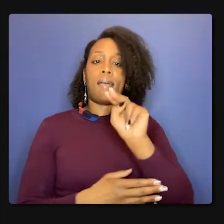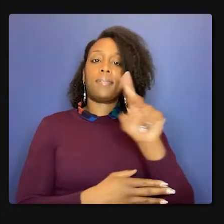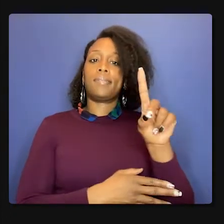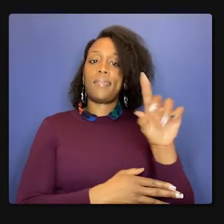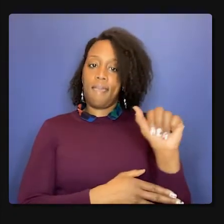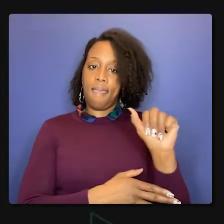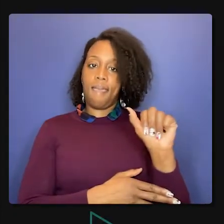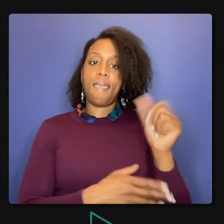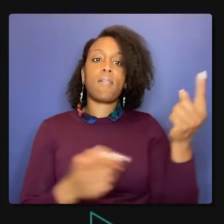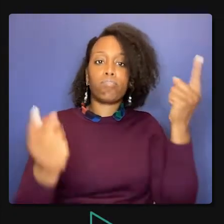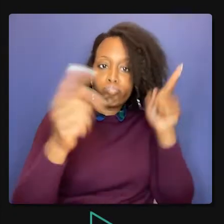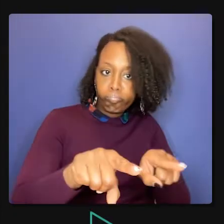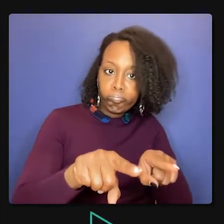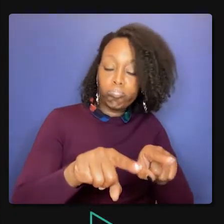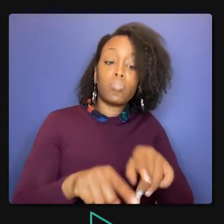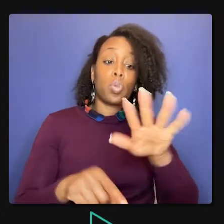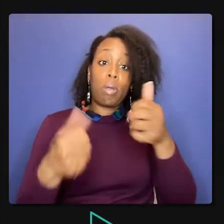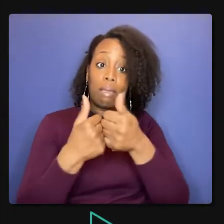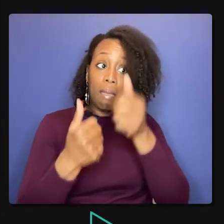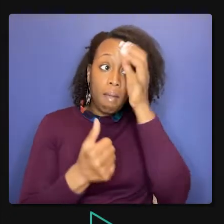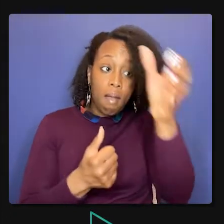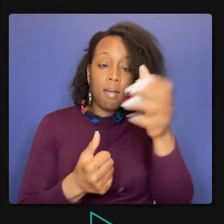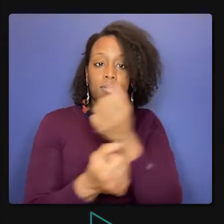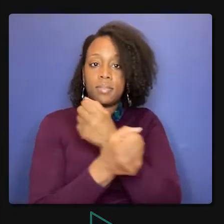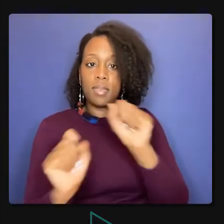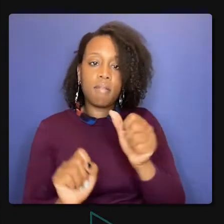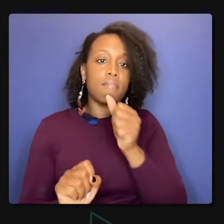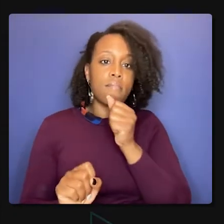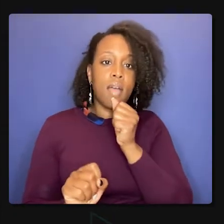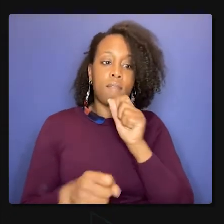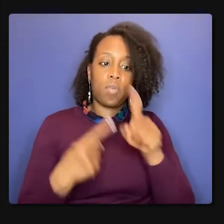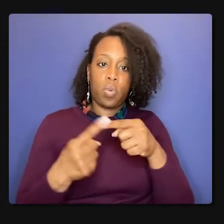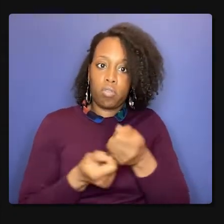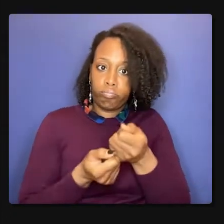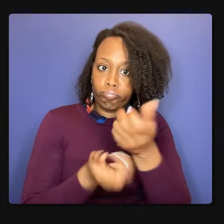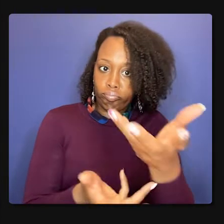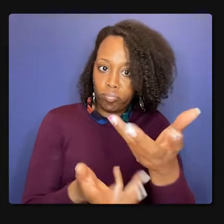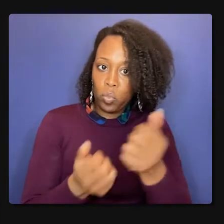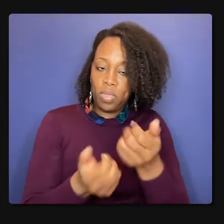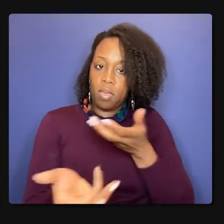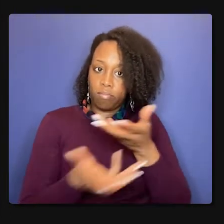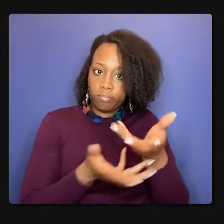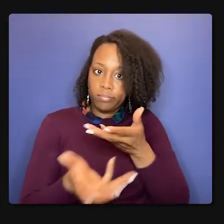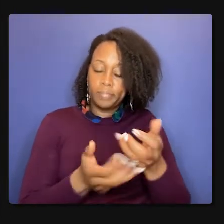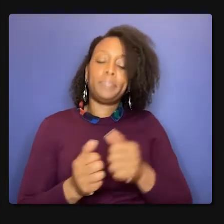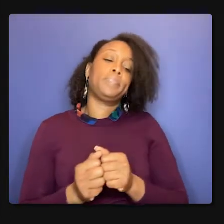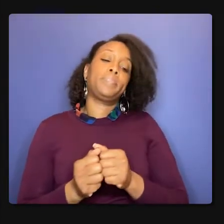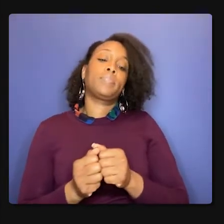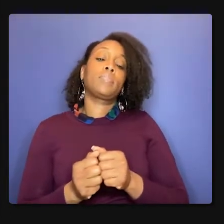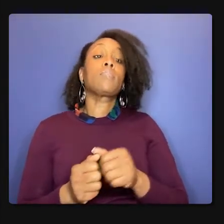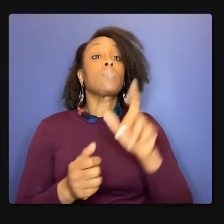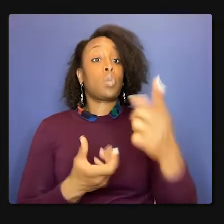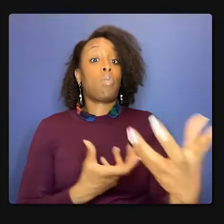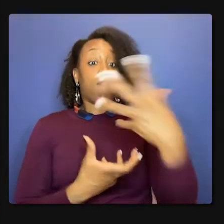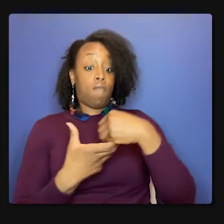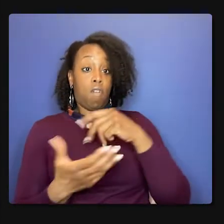so that your game concepts are safe and private when sharing with us. Once you've been accepted into the program,